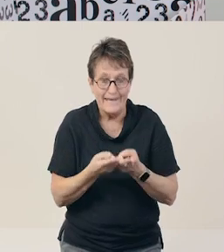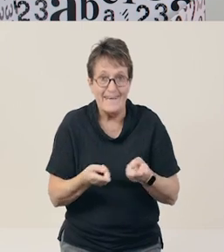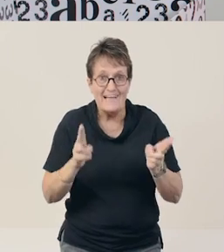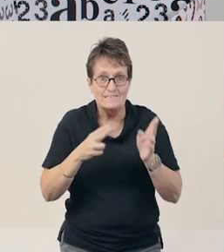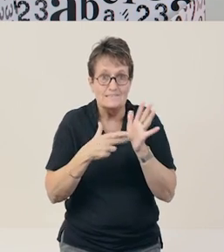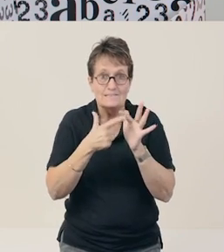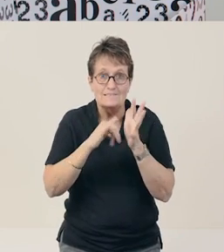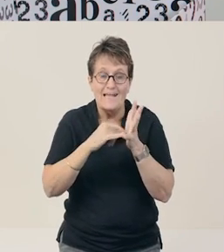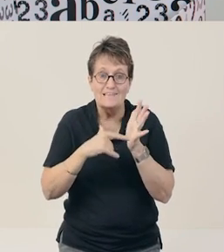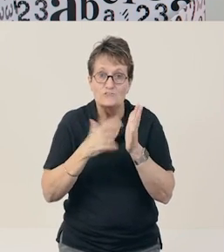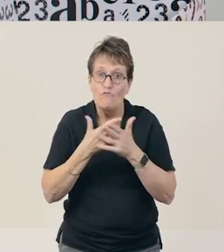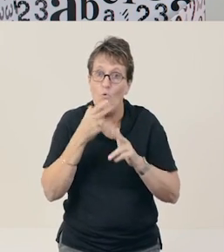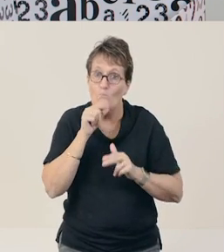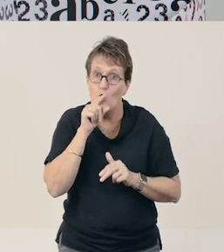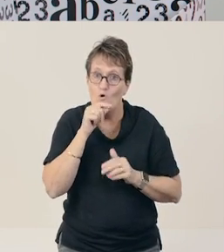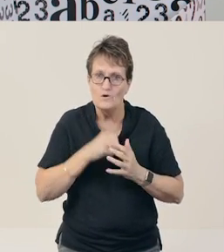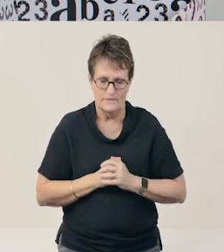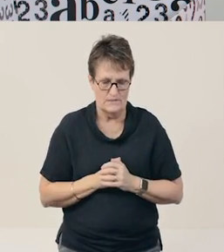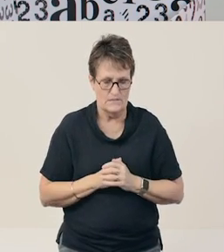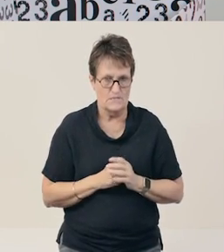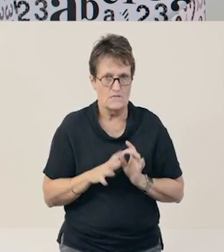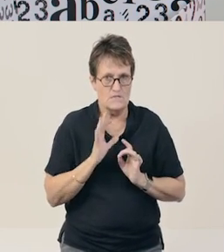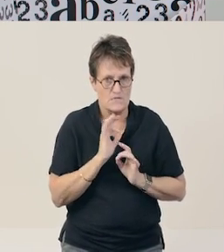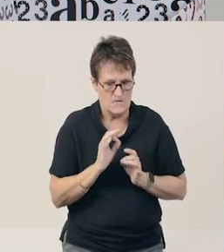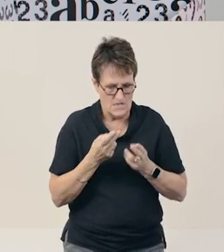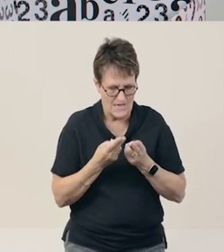When I say the word ‘nest’, I can hear one part.